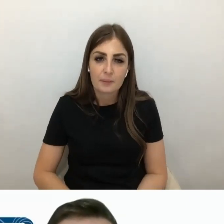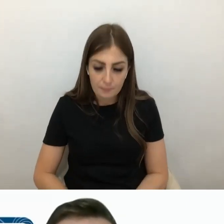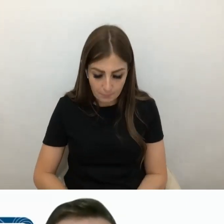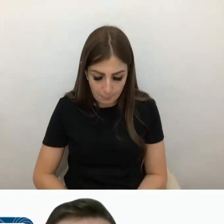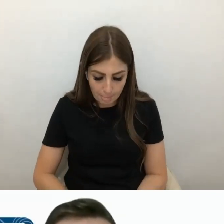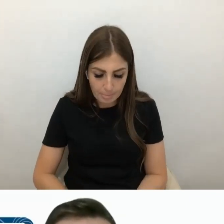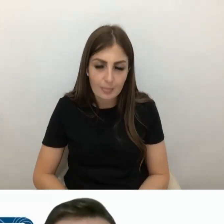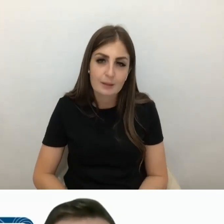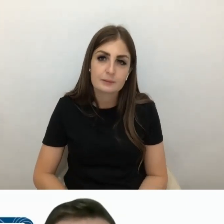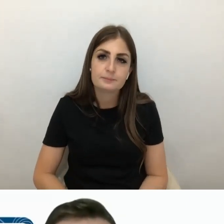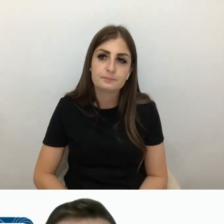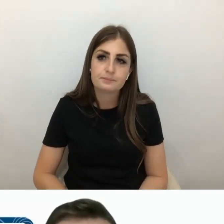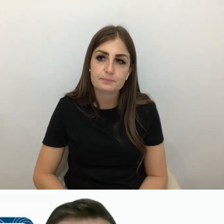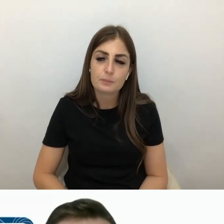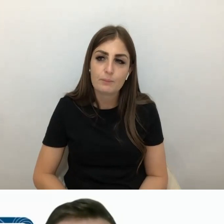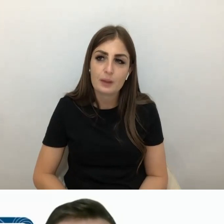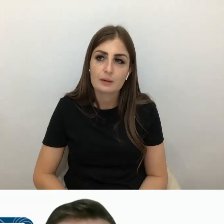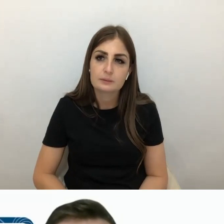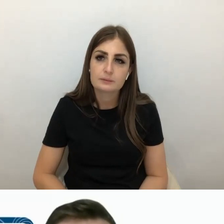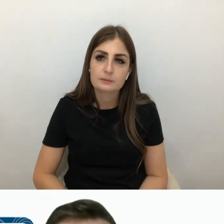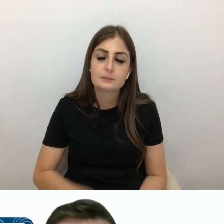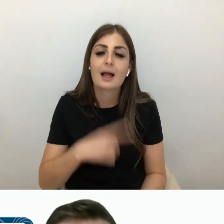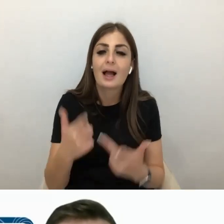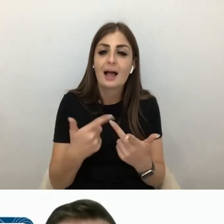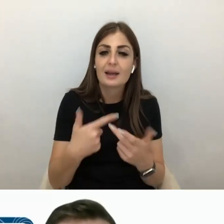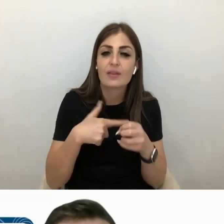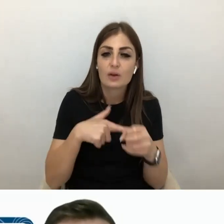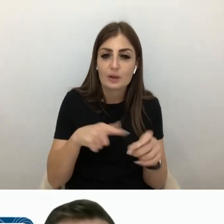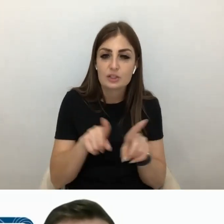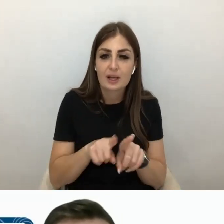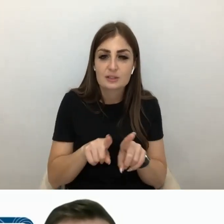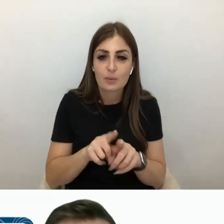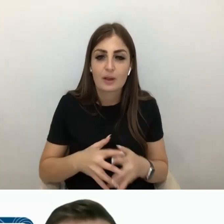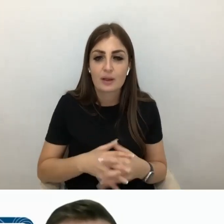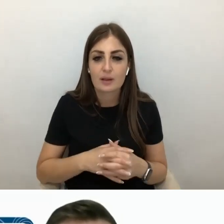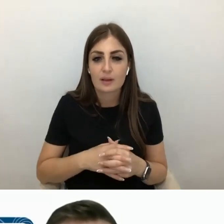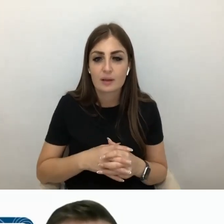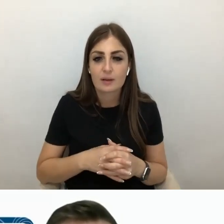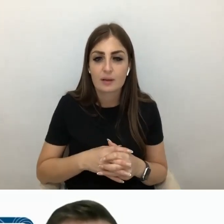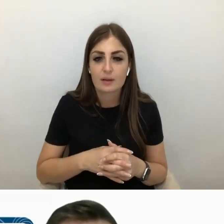Another question we received from someone in the audience, I'll ask you, Nakul, to answer this.